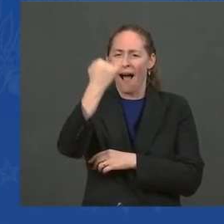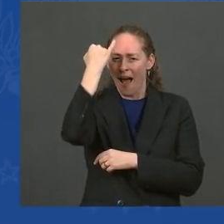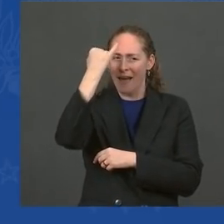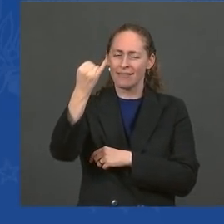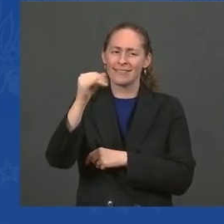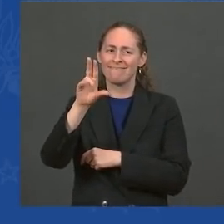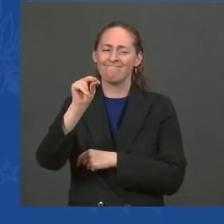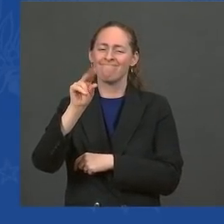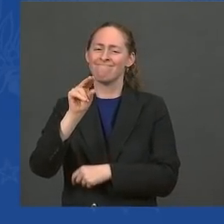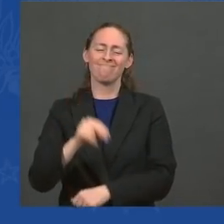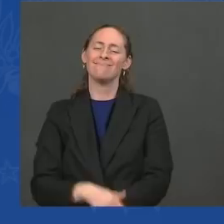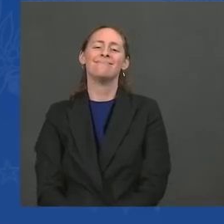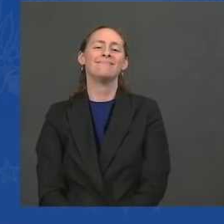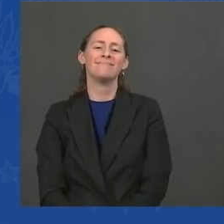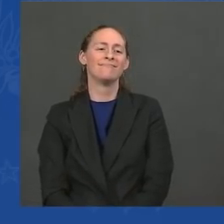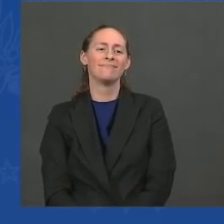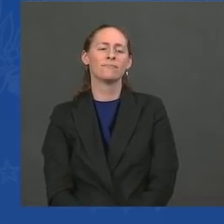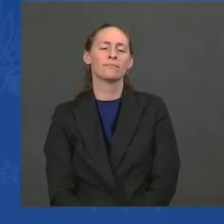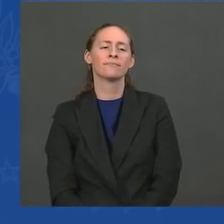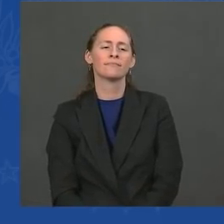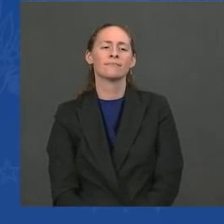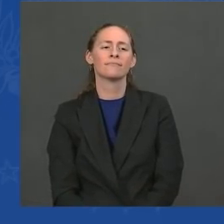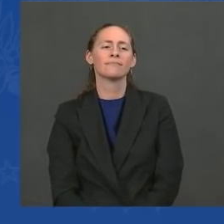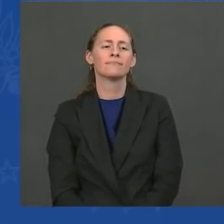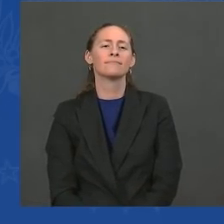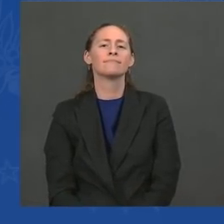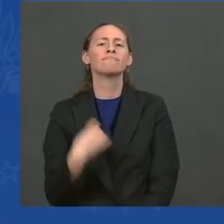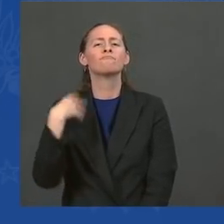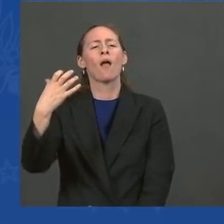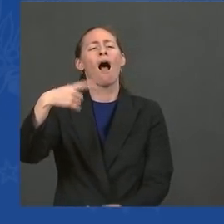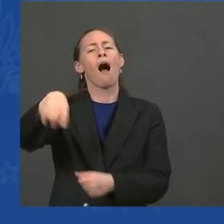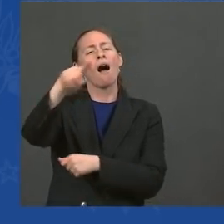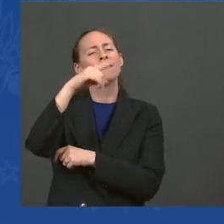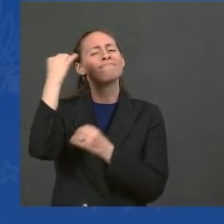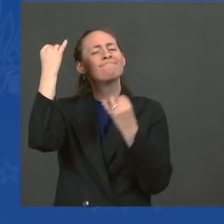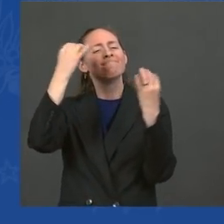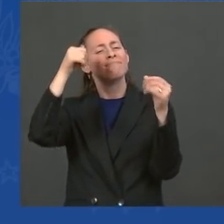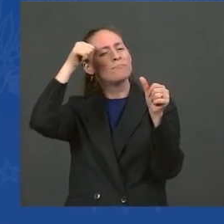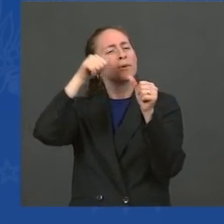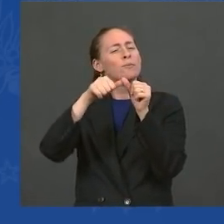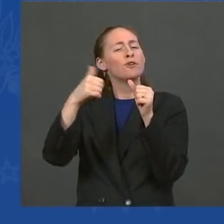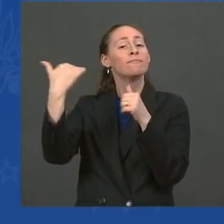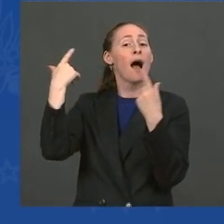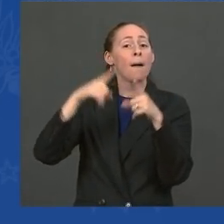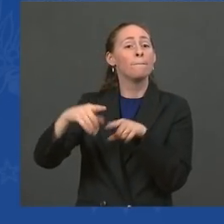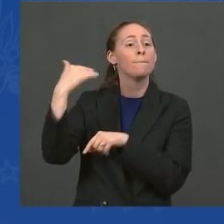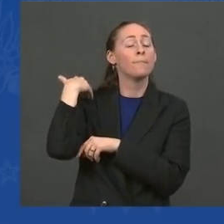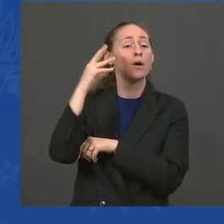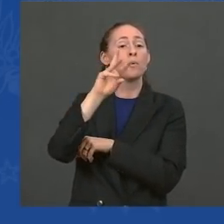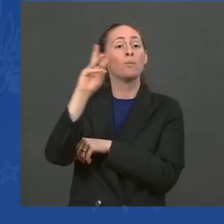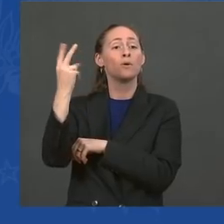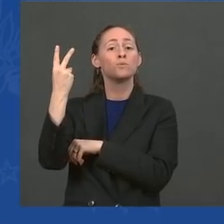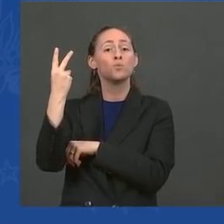Look, just look back a little ways. After World War Two, the United States did what we're trying to do now: